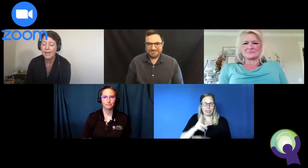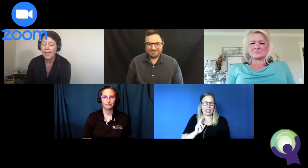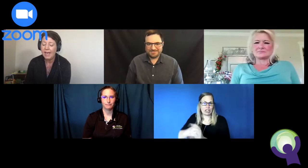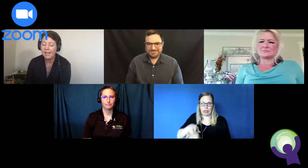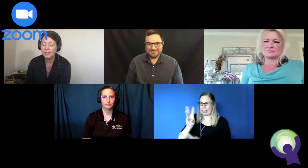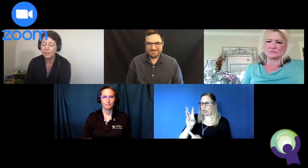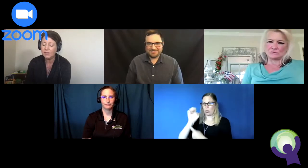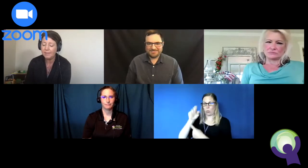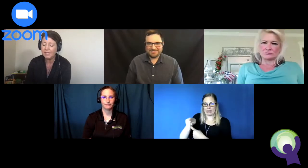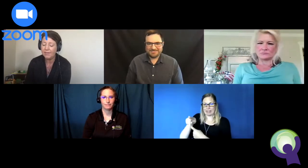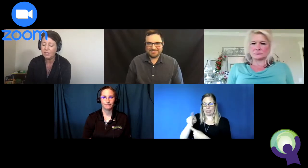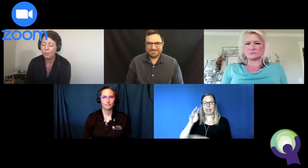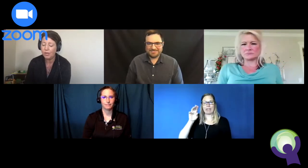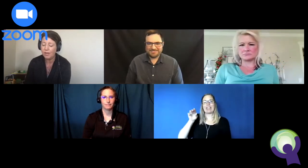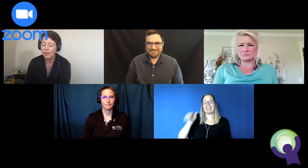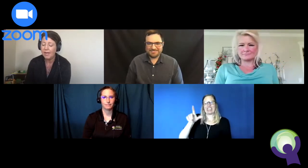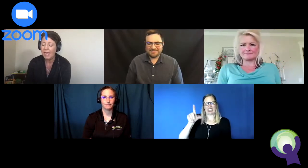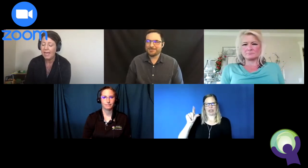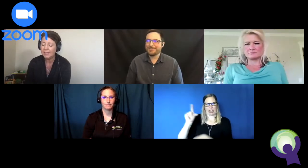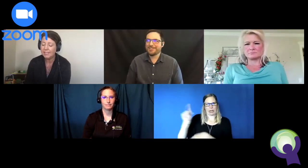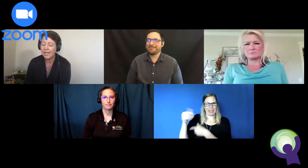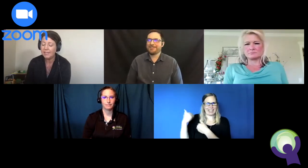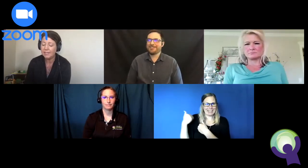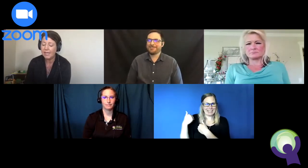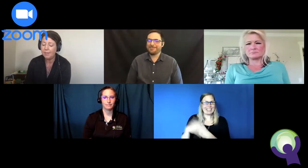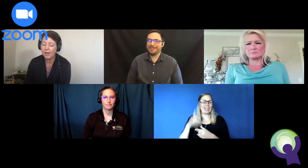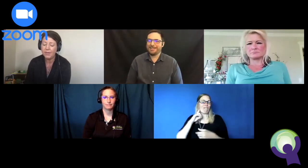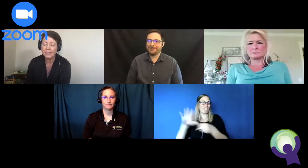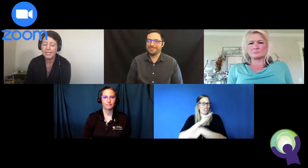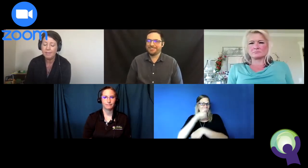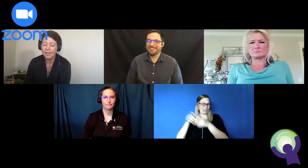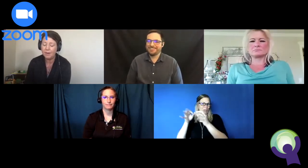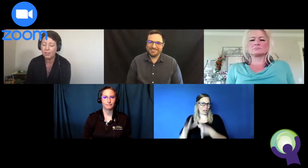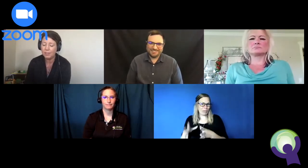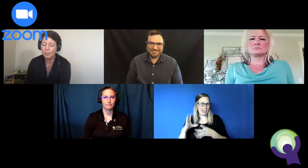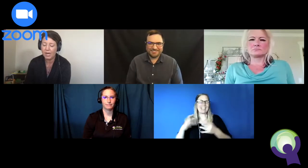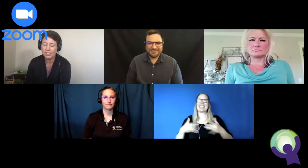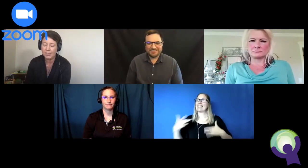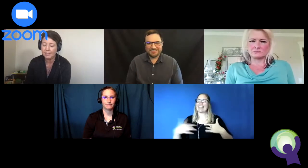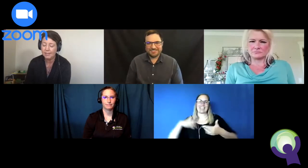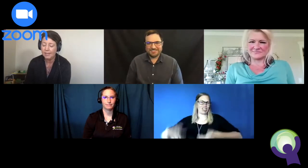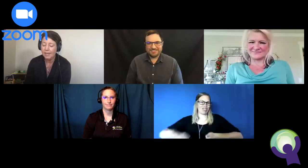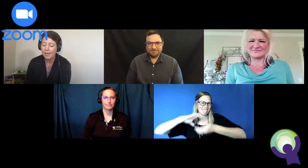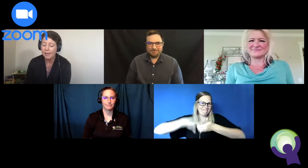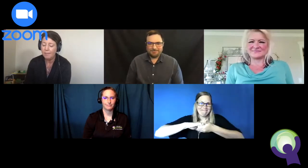as the full-time staff interpreter and is excited to collaborate with the team on their multiple projects.